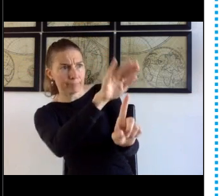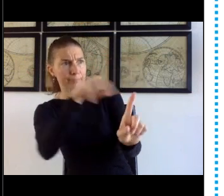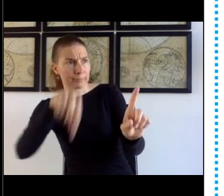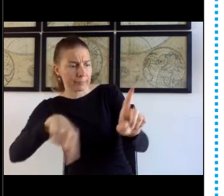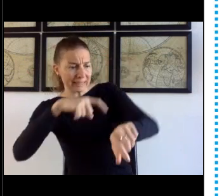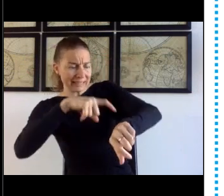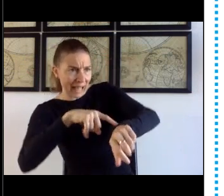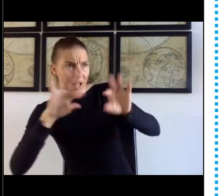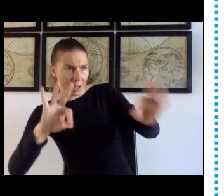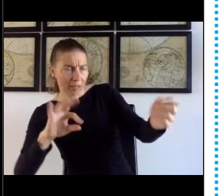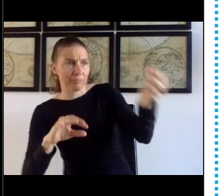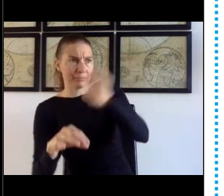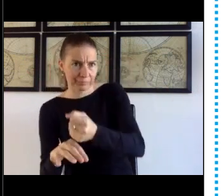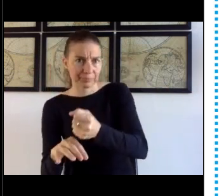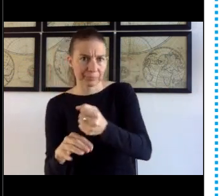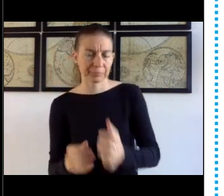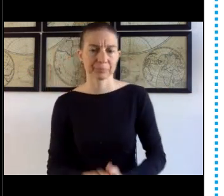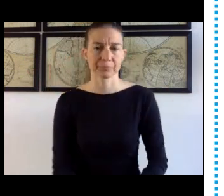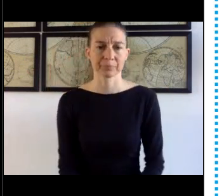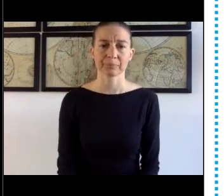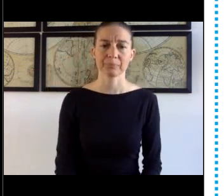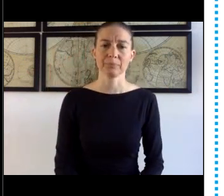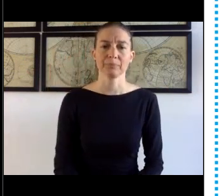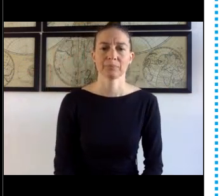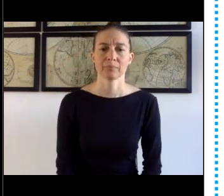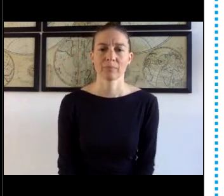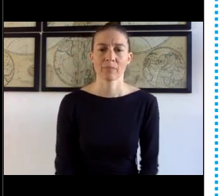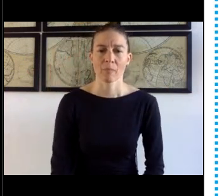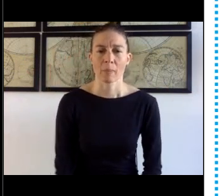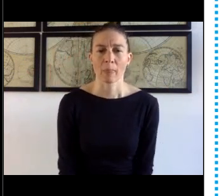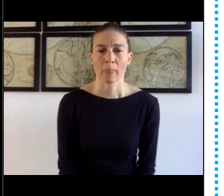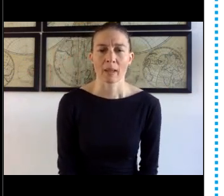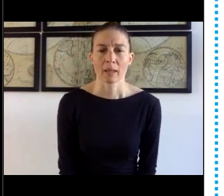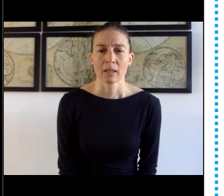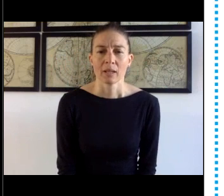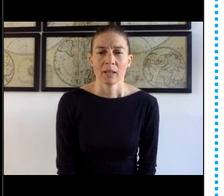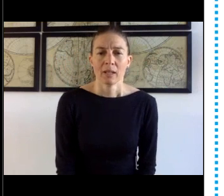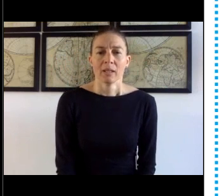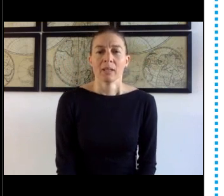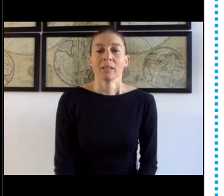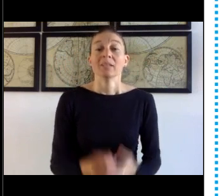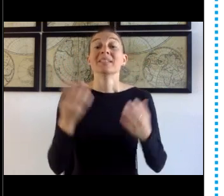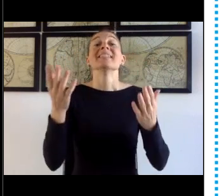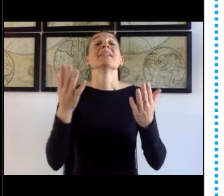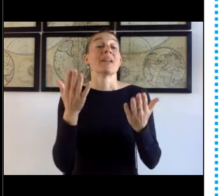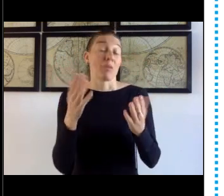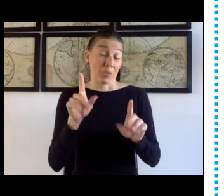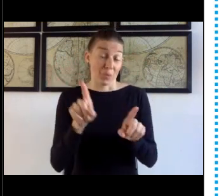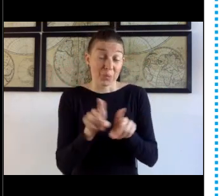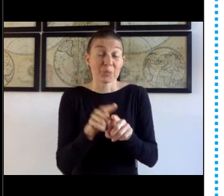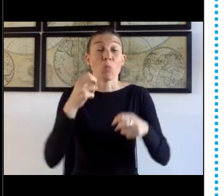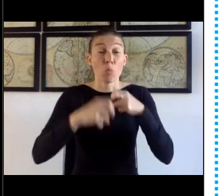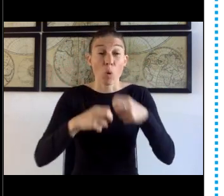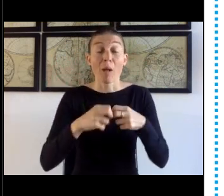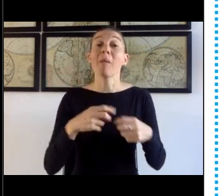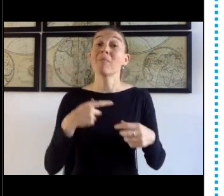in practice often questionable, you probably all had that experience that even if you book an assistance there is nobody there.